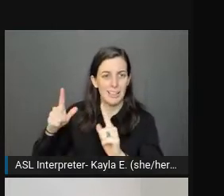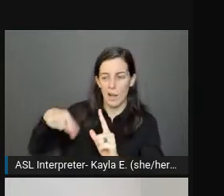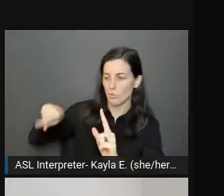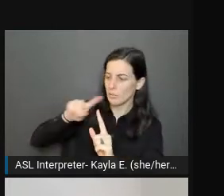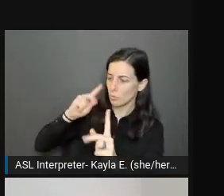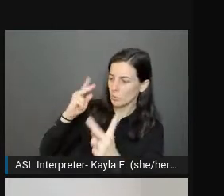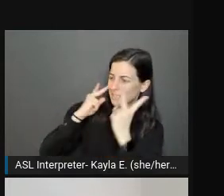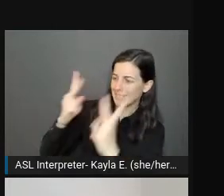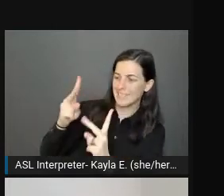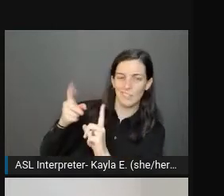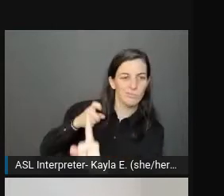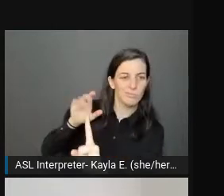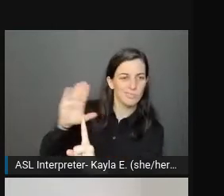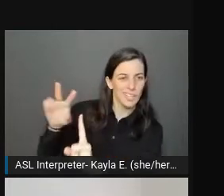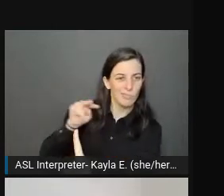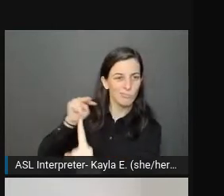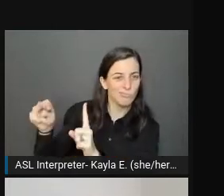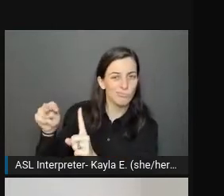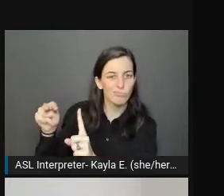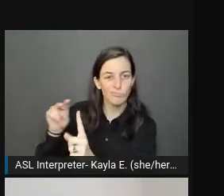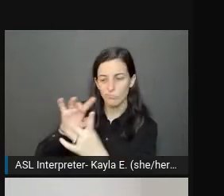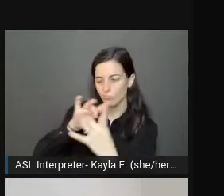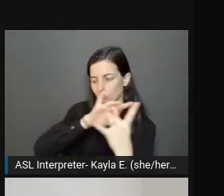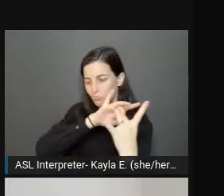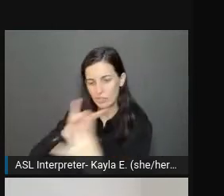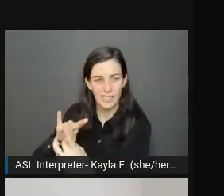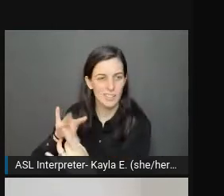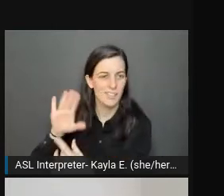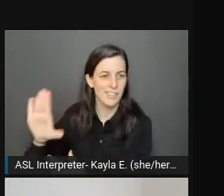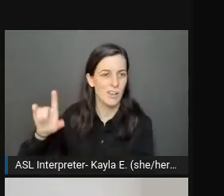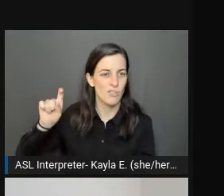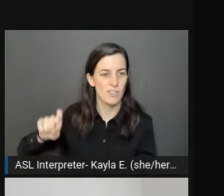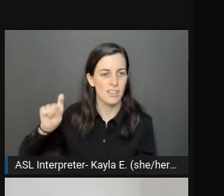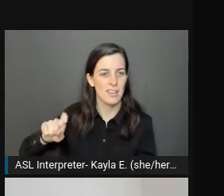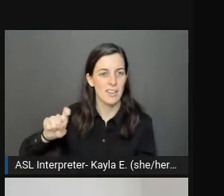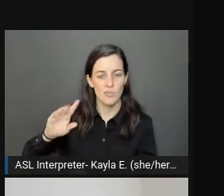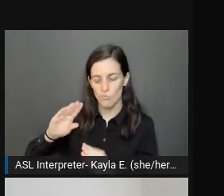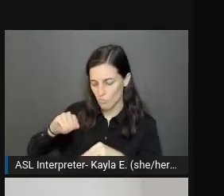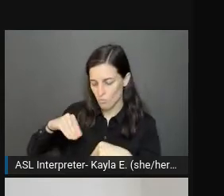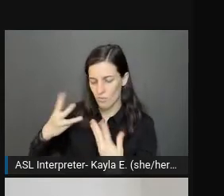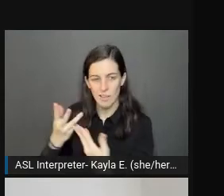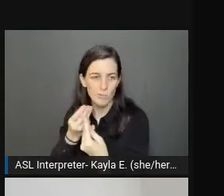but by giving solutions that are customized or solutions that are best fit for them.